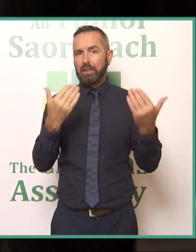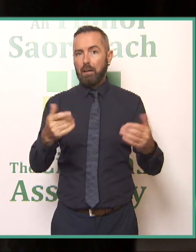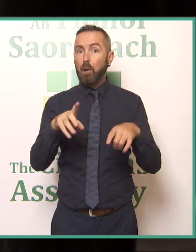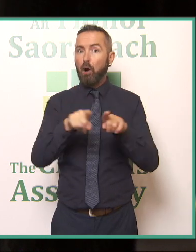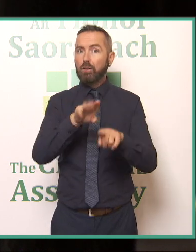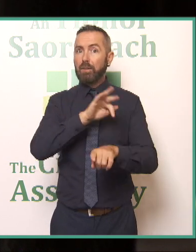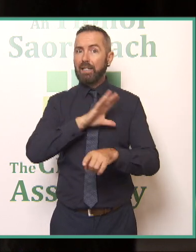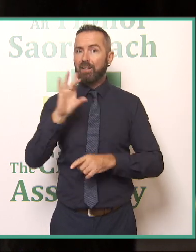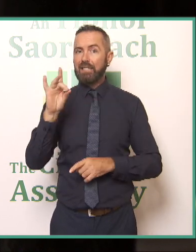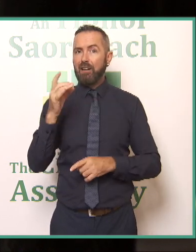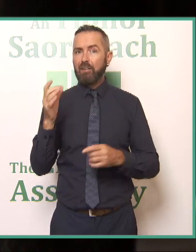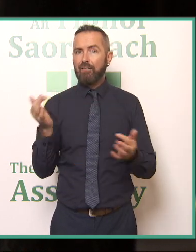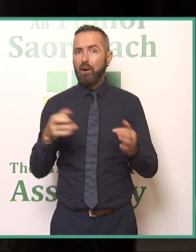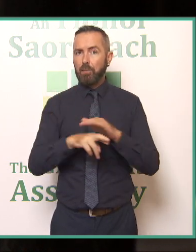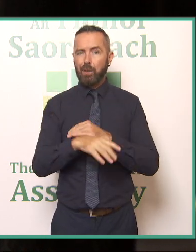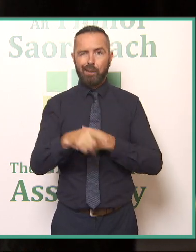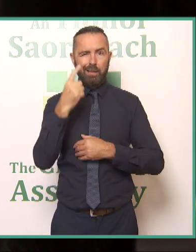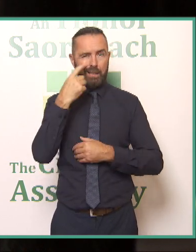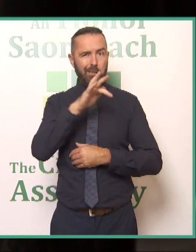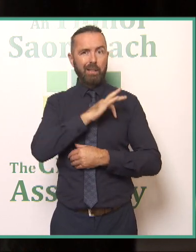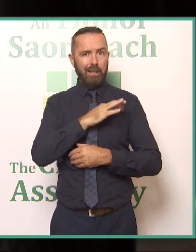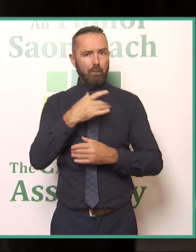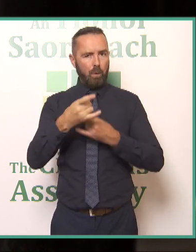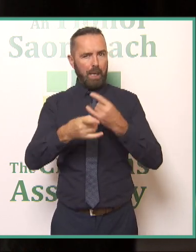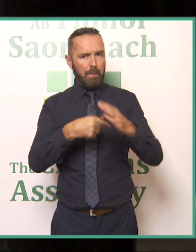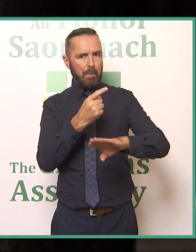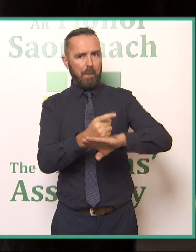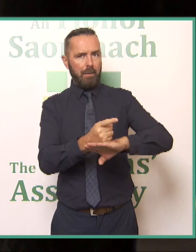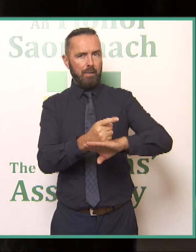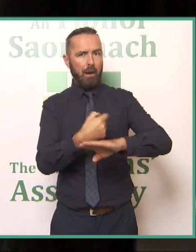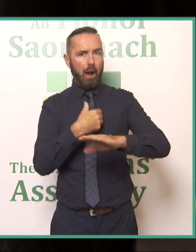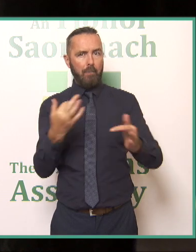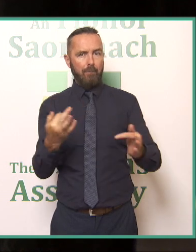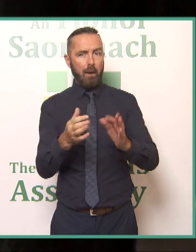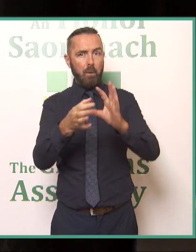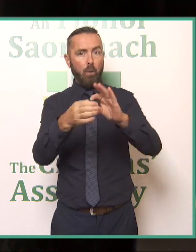Farmer so I can see what's happened underground I environment at home with my dad and with my